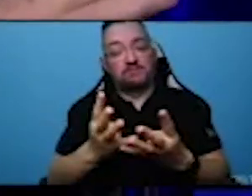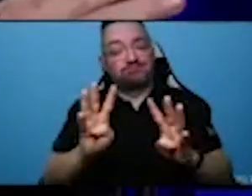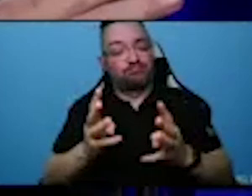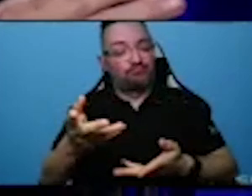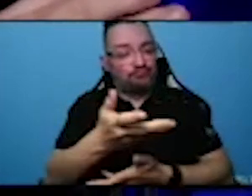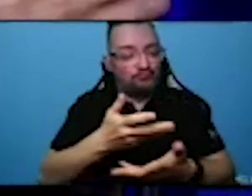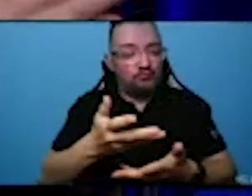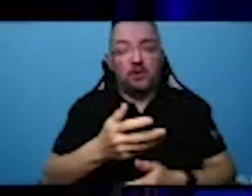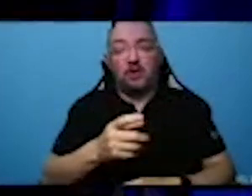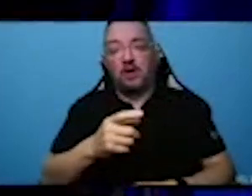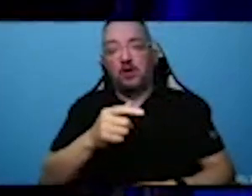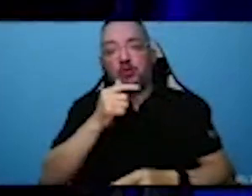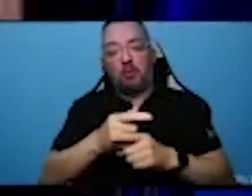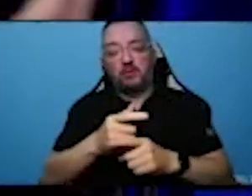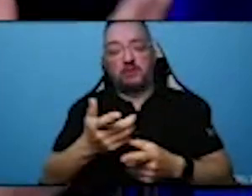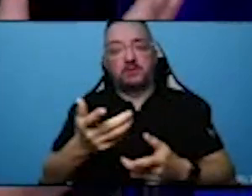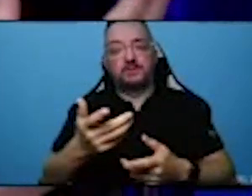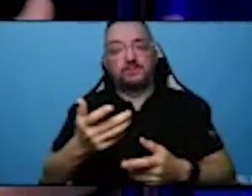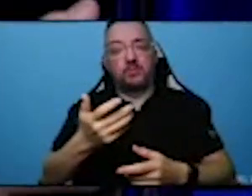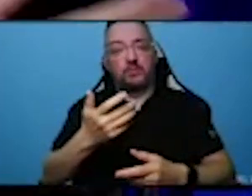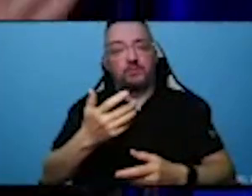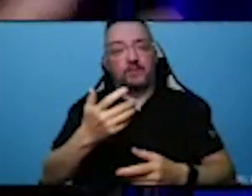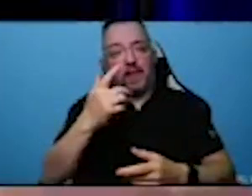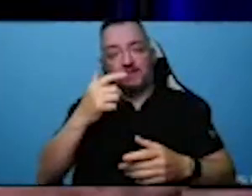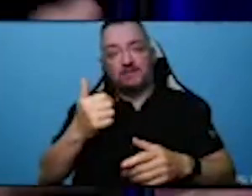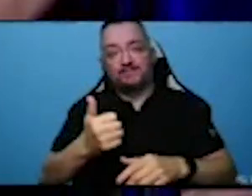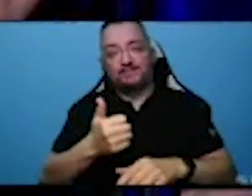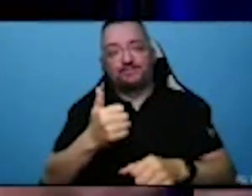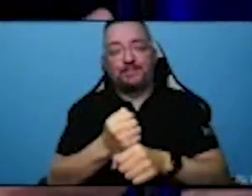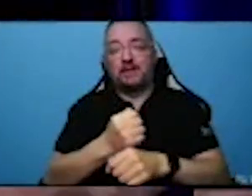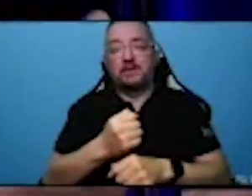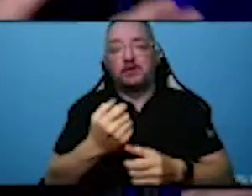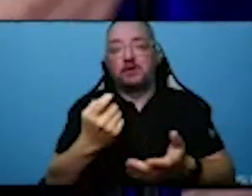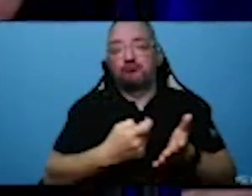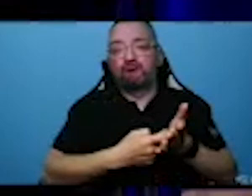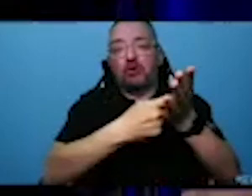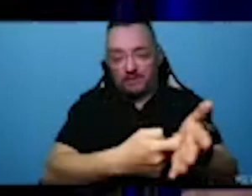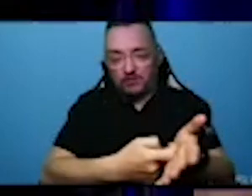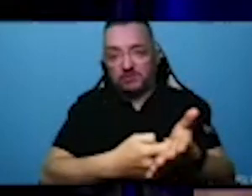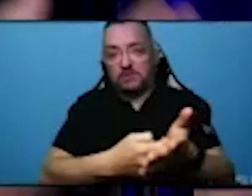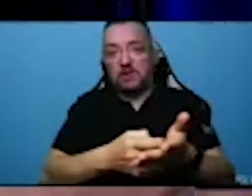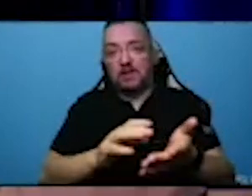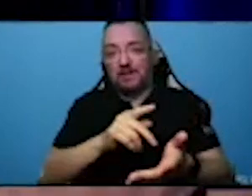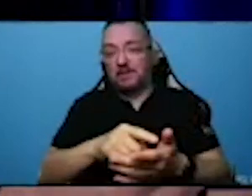that, um, appear to make sense that sprung from real investigation into what had